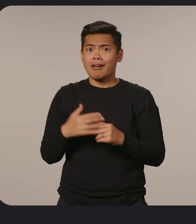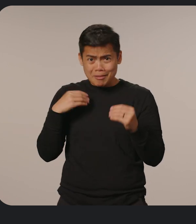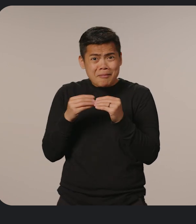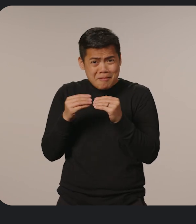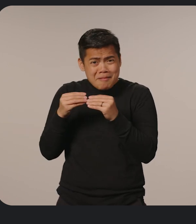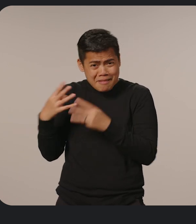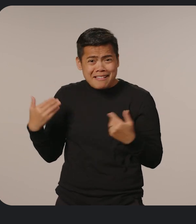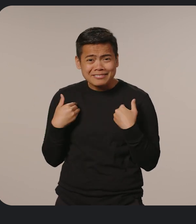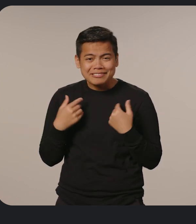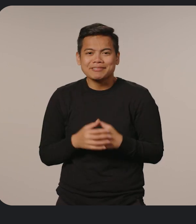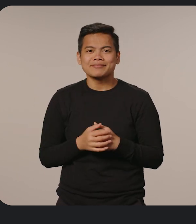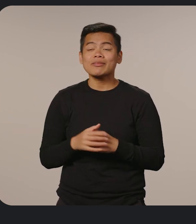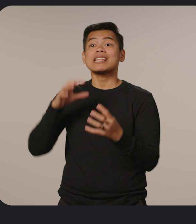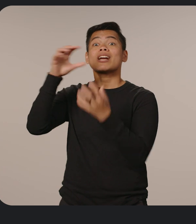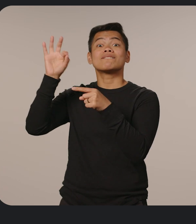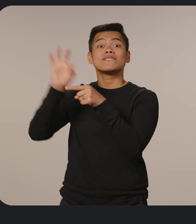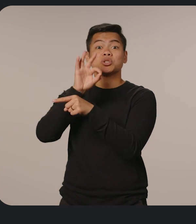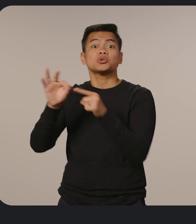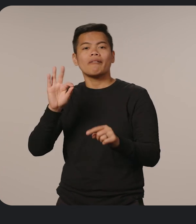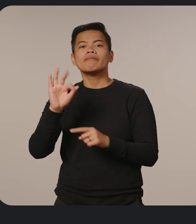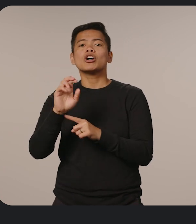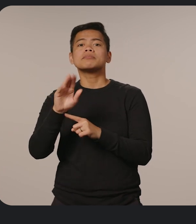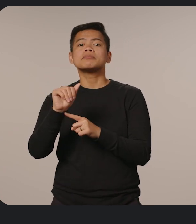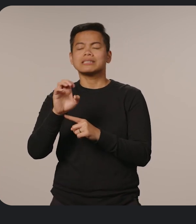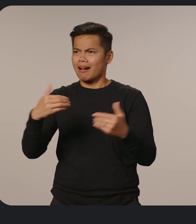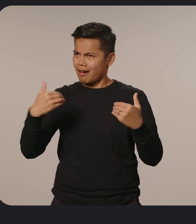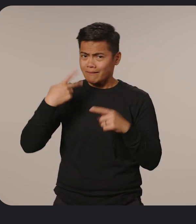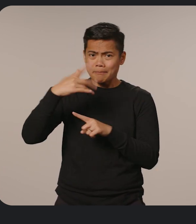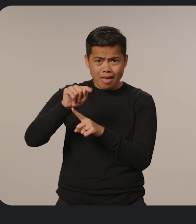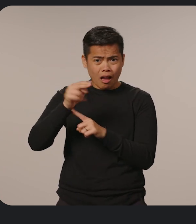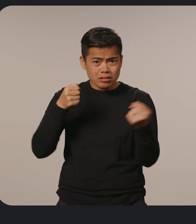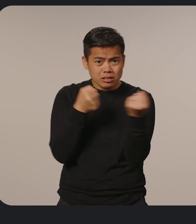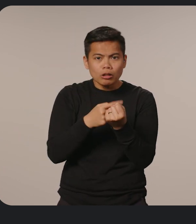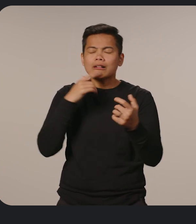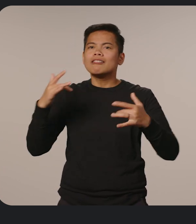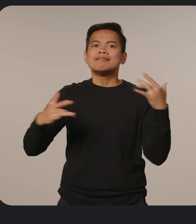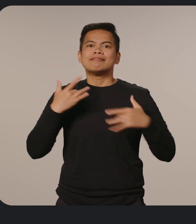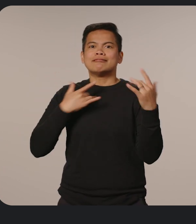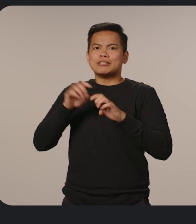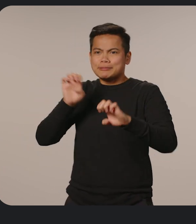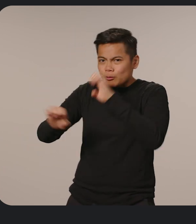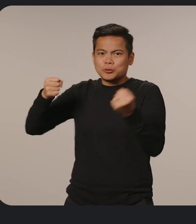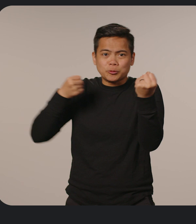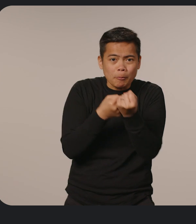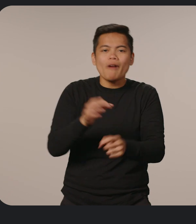and there's more not a club functions for firebases python support we're thrilled to